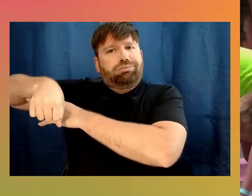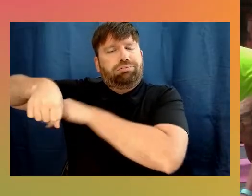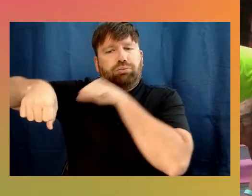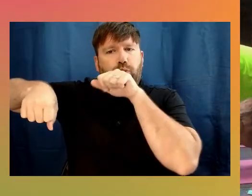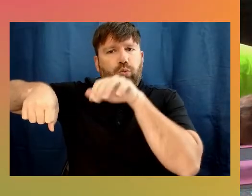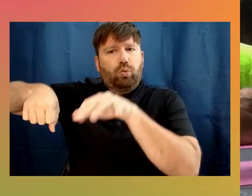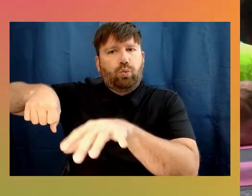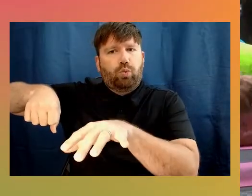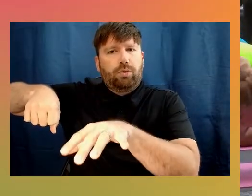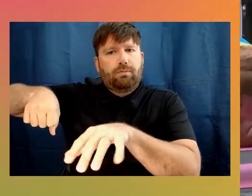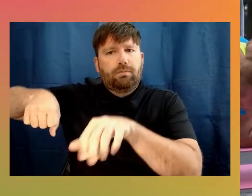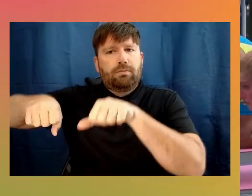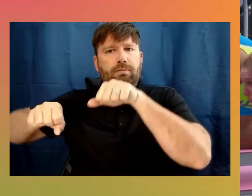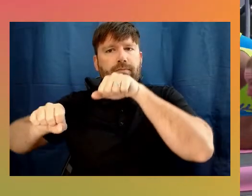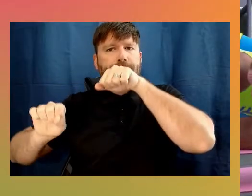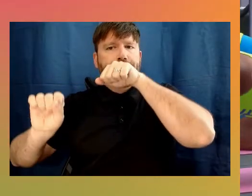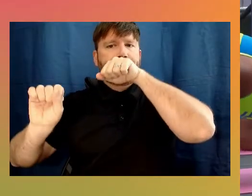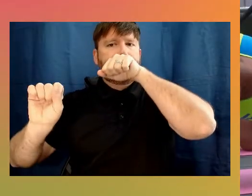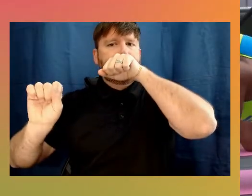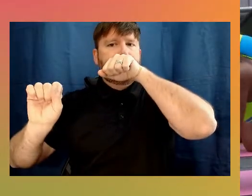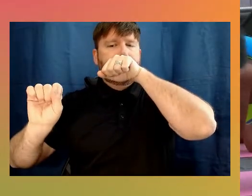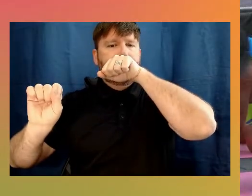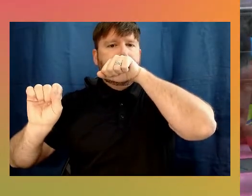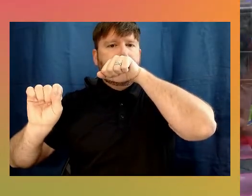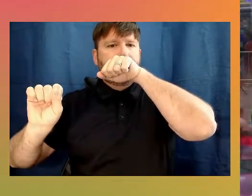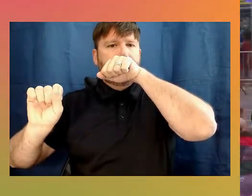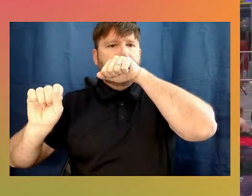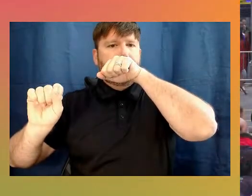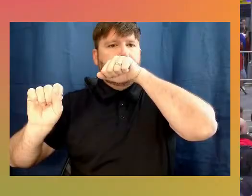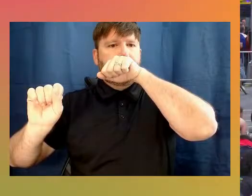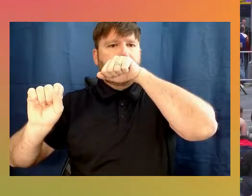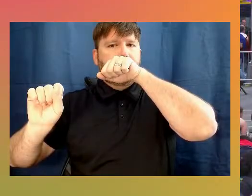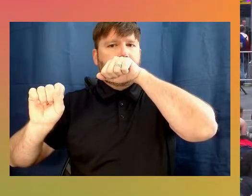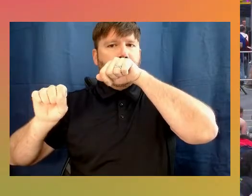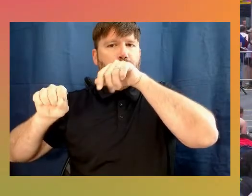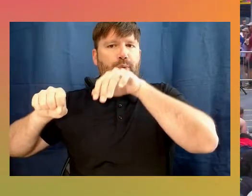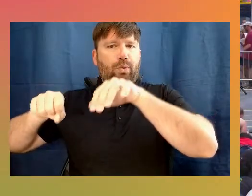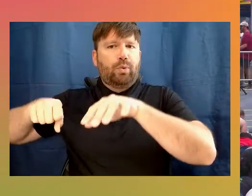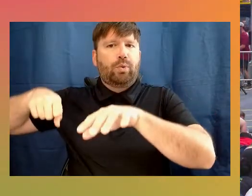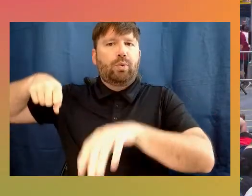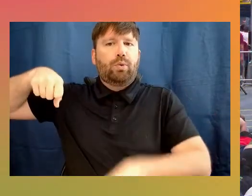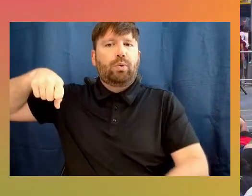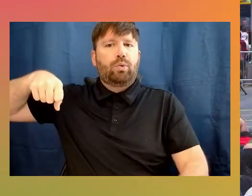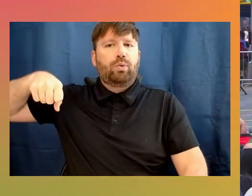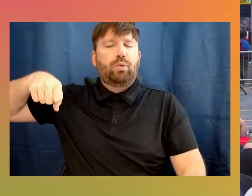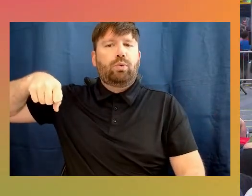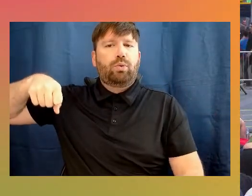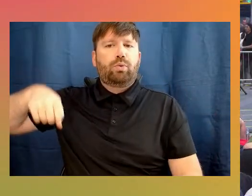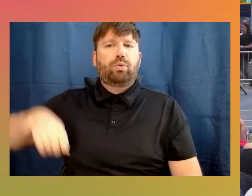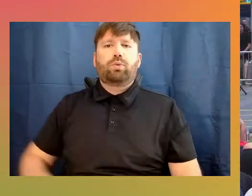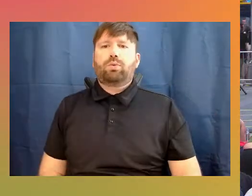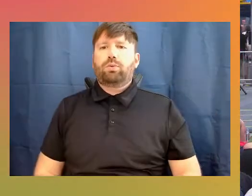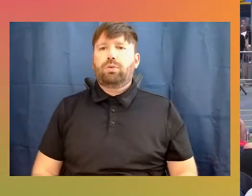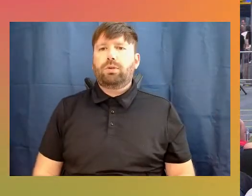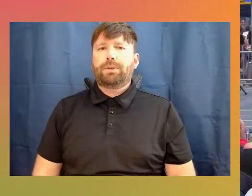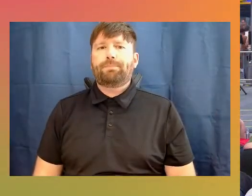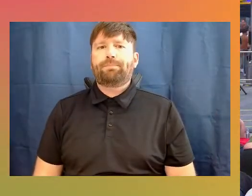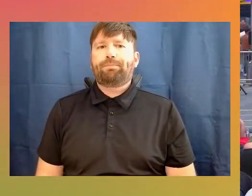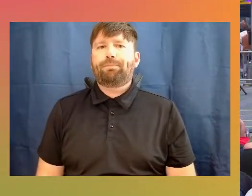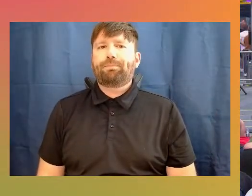BELLY DROPS. EXHALE. BIG BREATH IN.